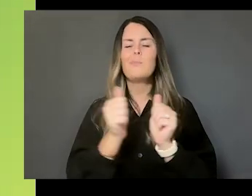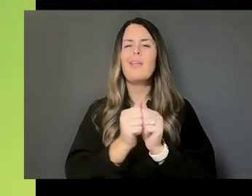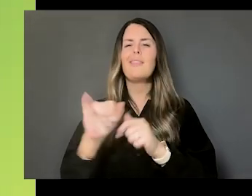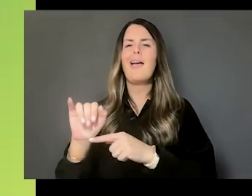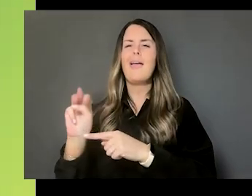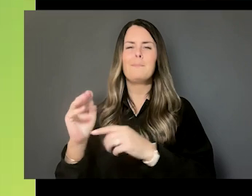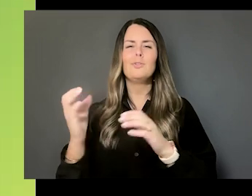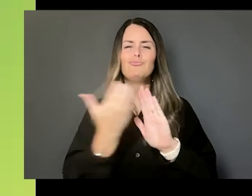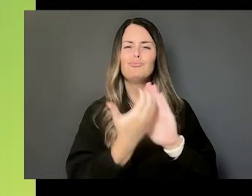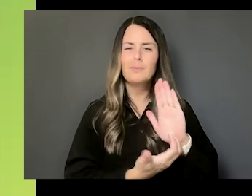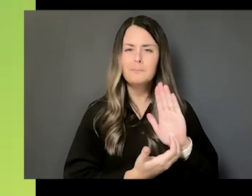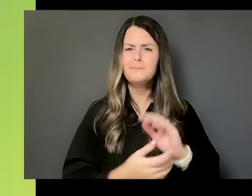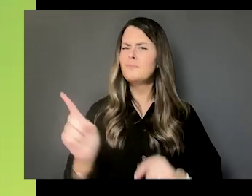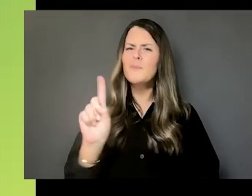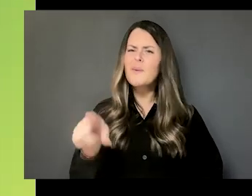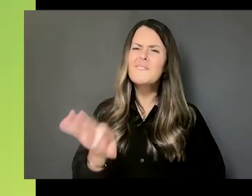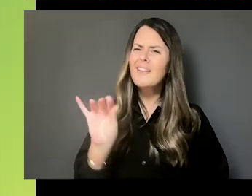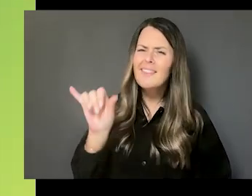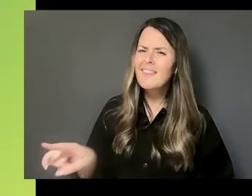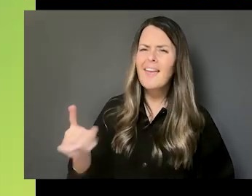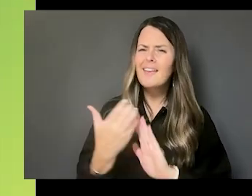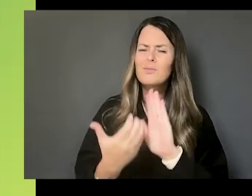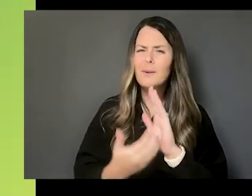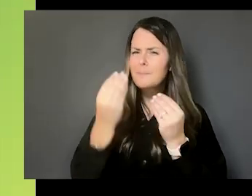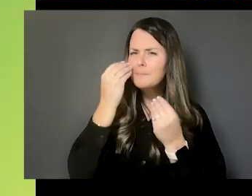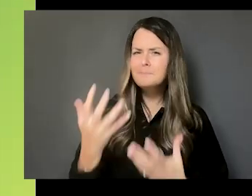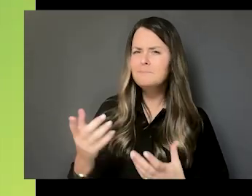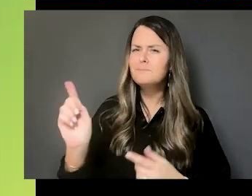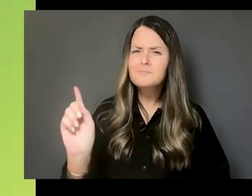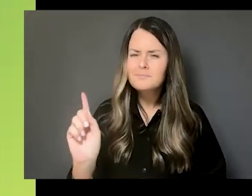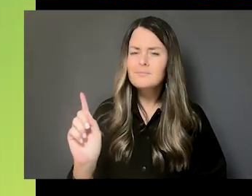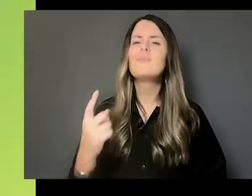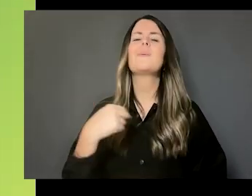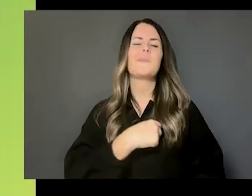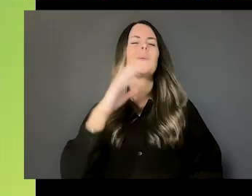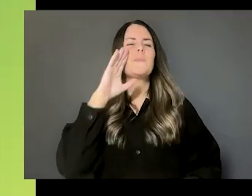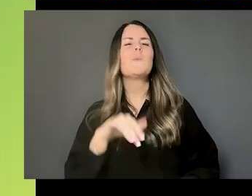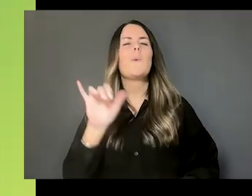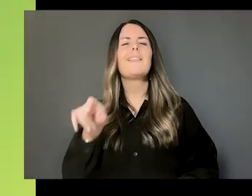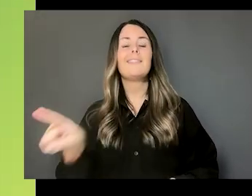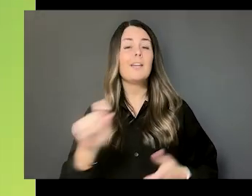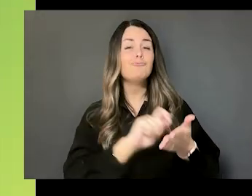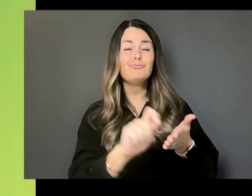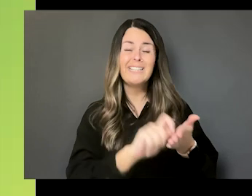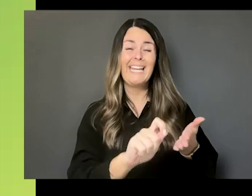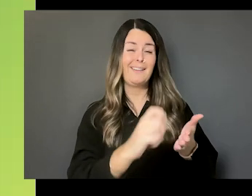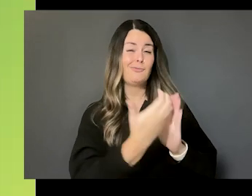Where do you see these attributes in the curriculum? We know that our written curriculum is only one piece in the puzzle.